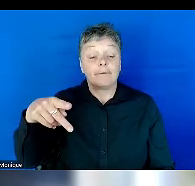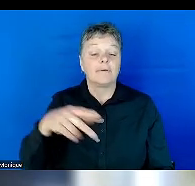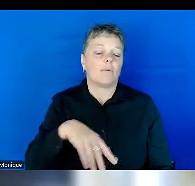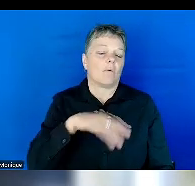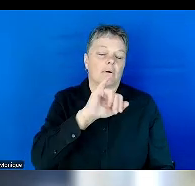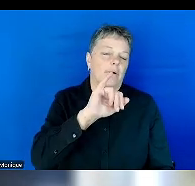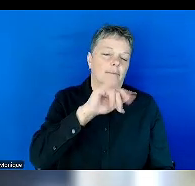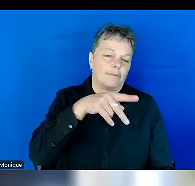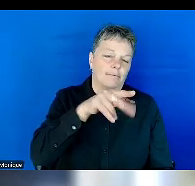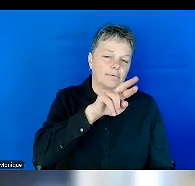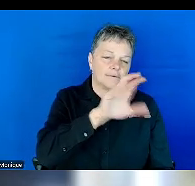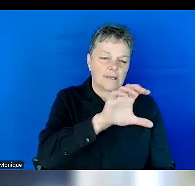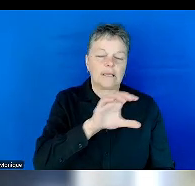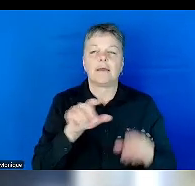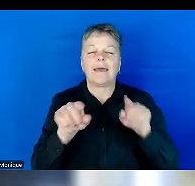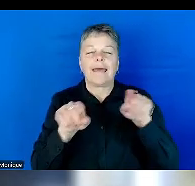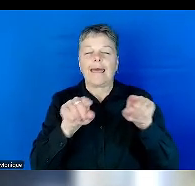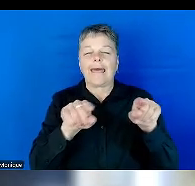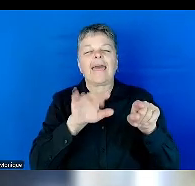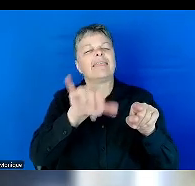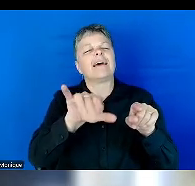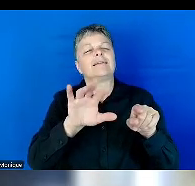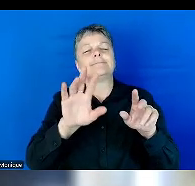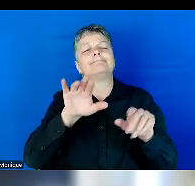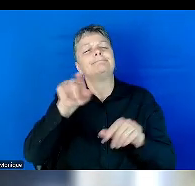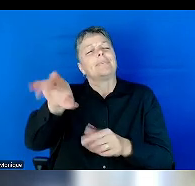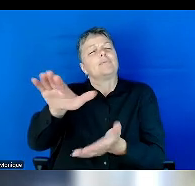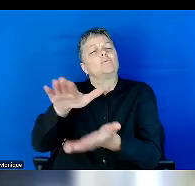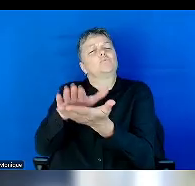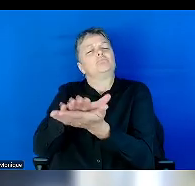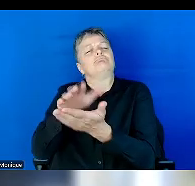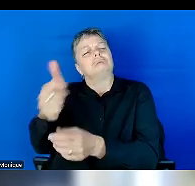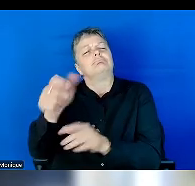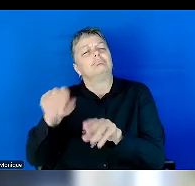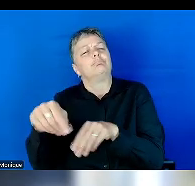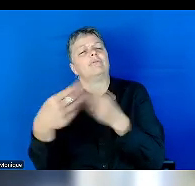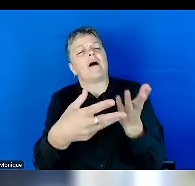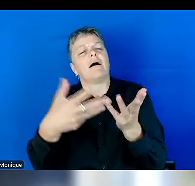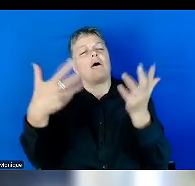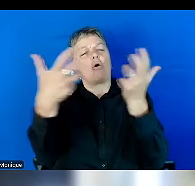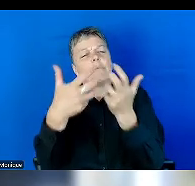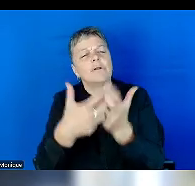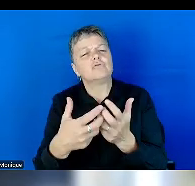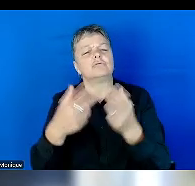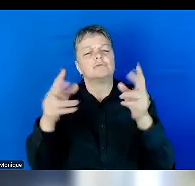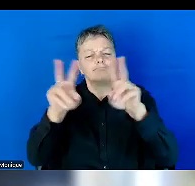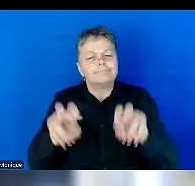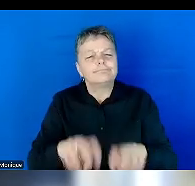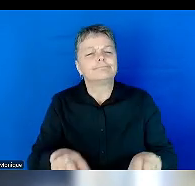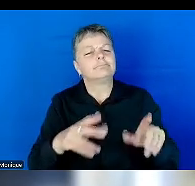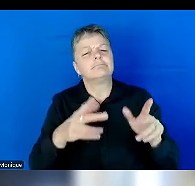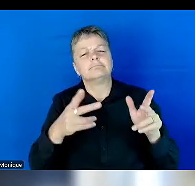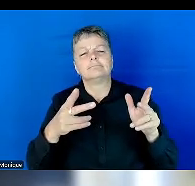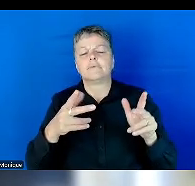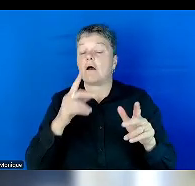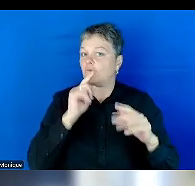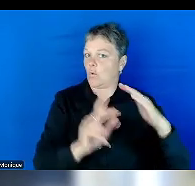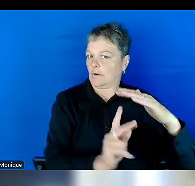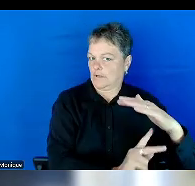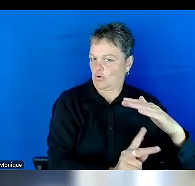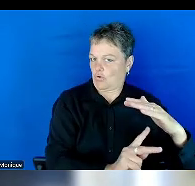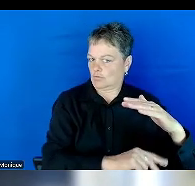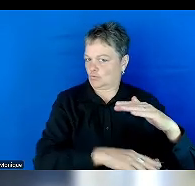the accommodation process at school um the K to 12 school we're talking about here. Um, and